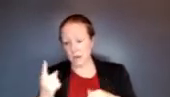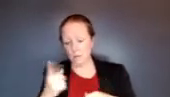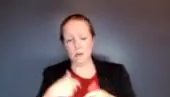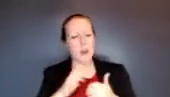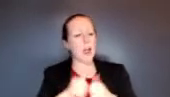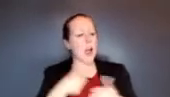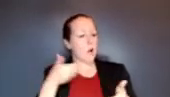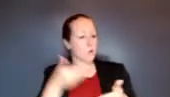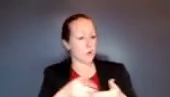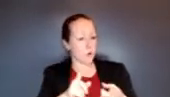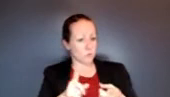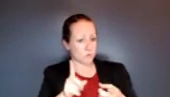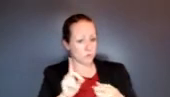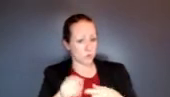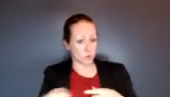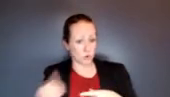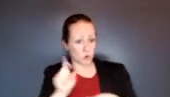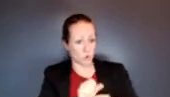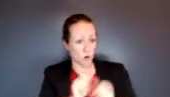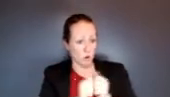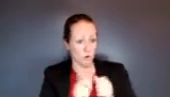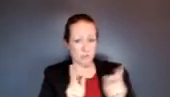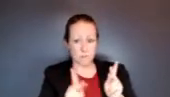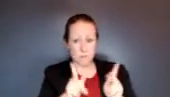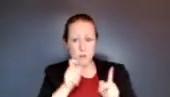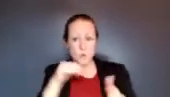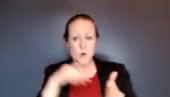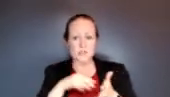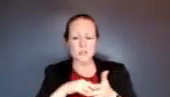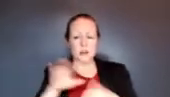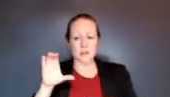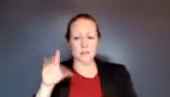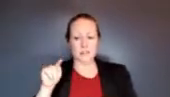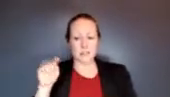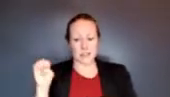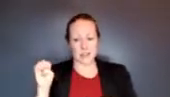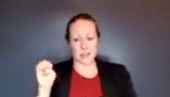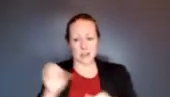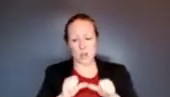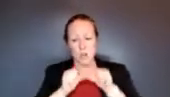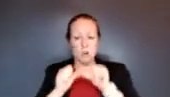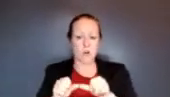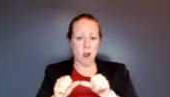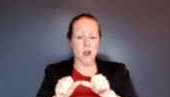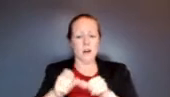you work with the people who were studying CTE chronic traumatic encephalopathy? For those of you that might not be